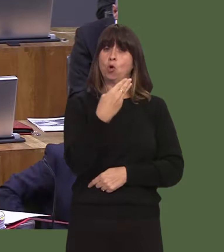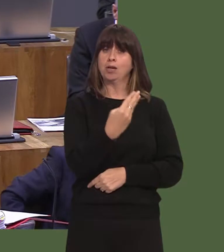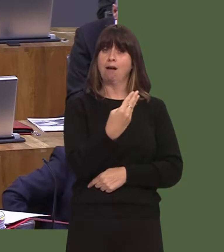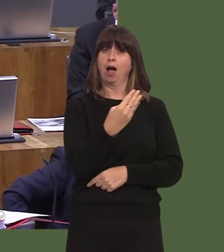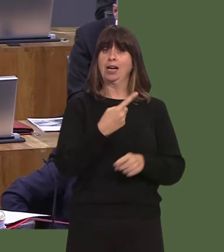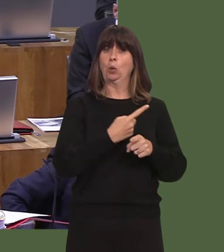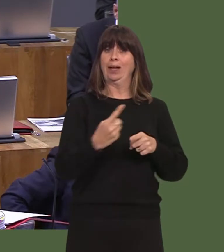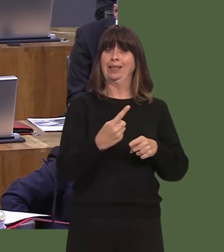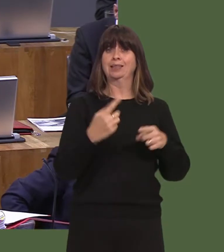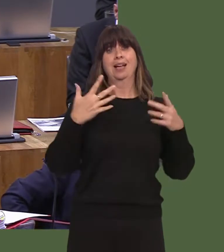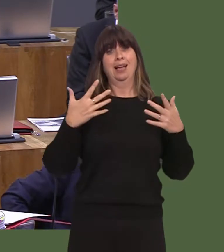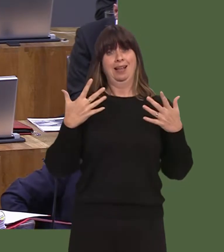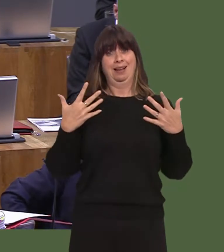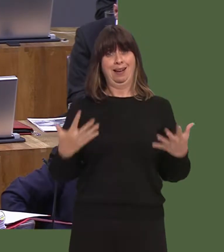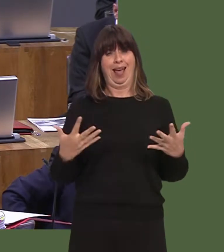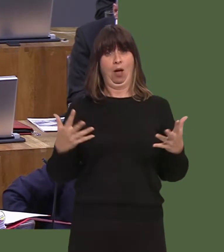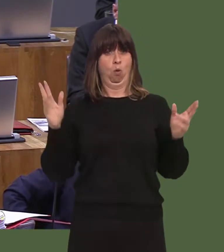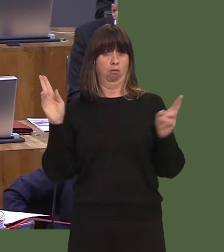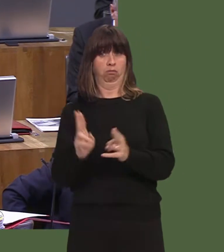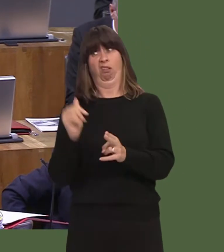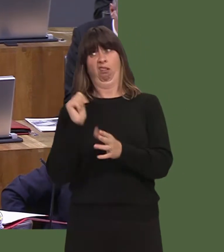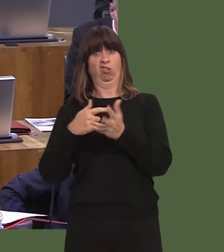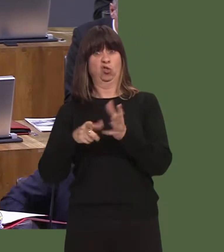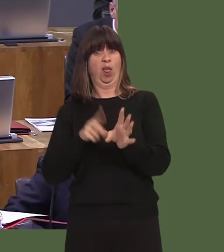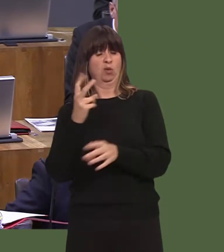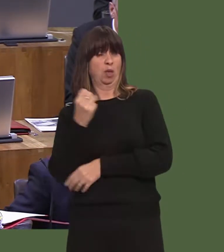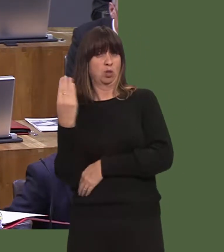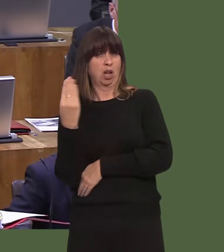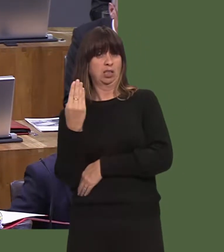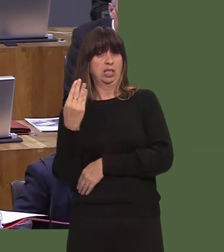We also continue to show significant improvements in diagnostic waits; performance continues